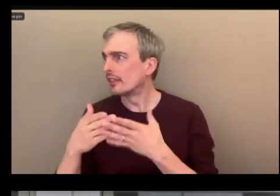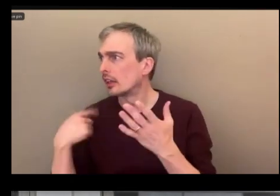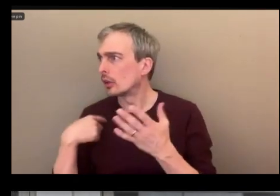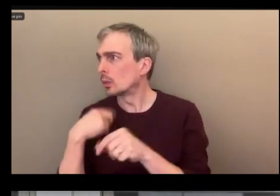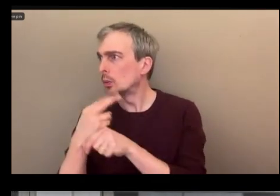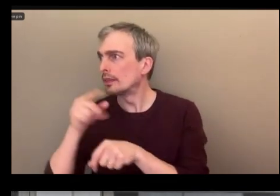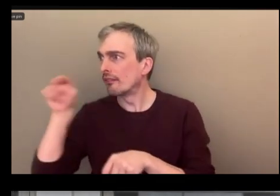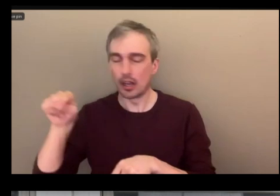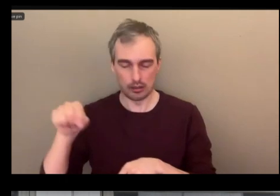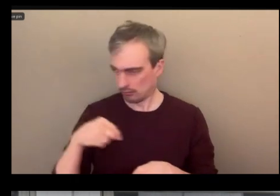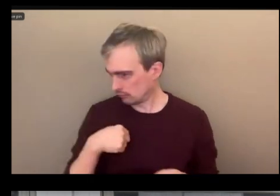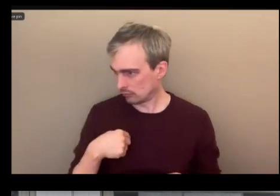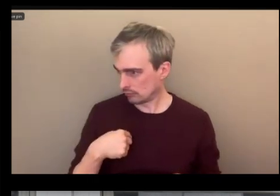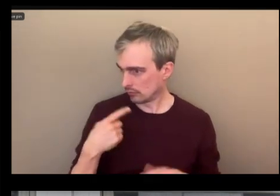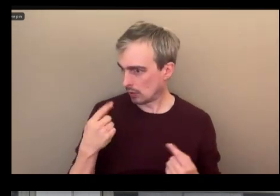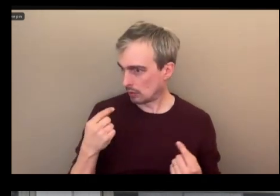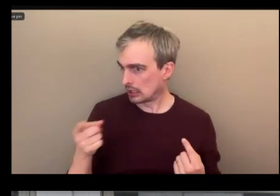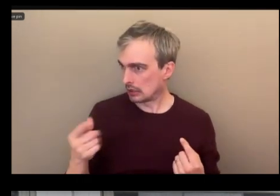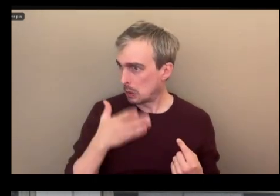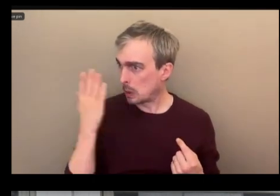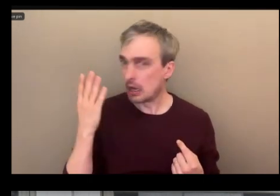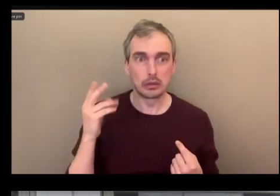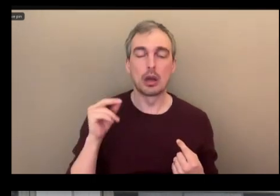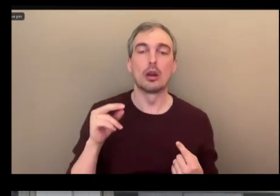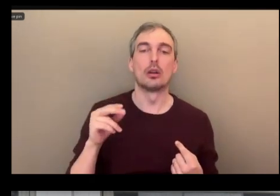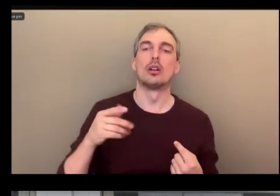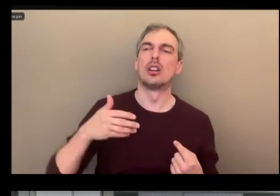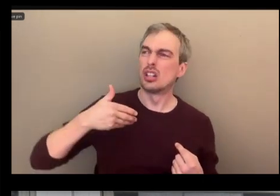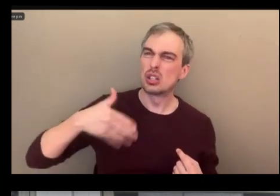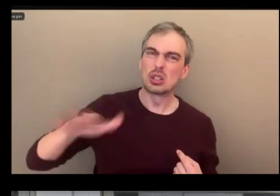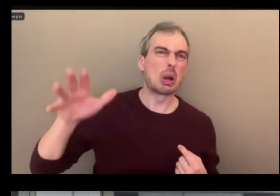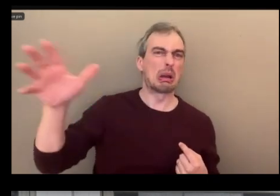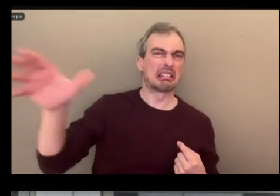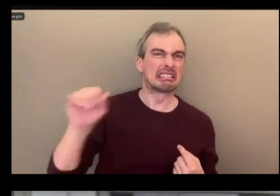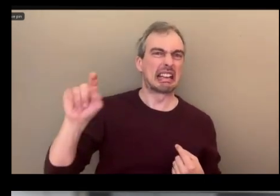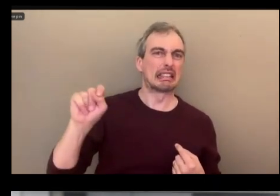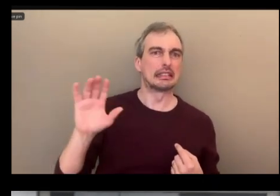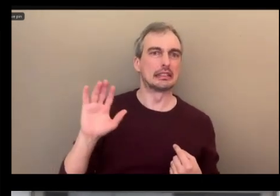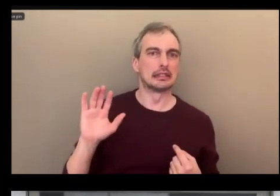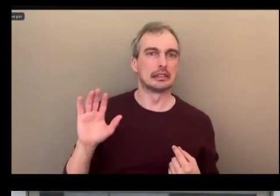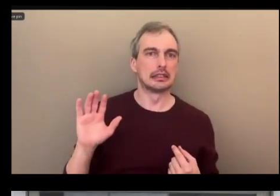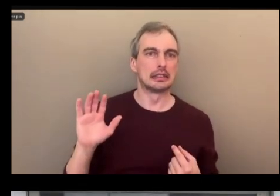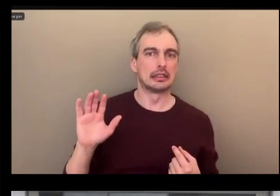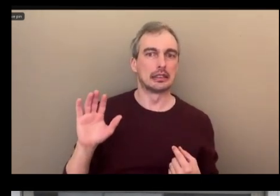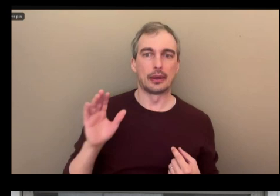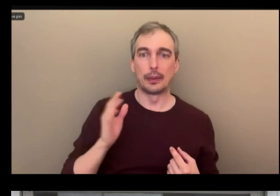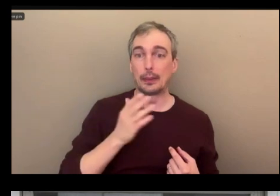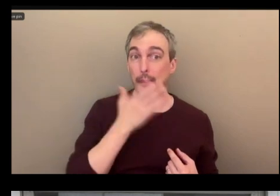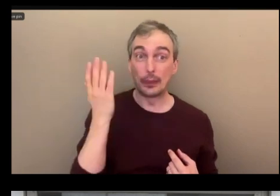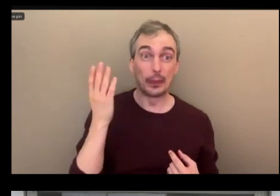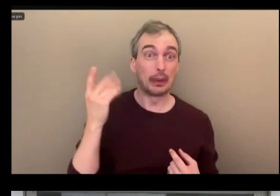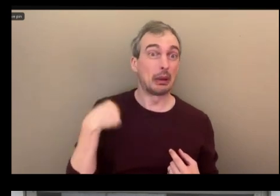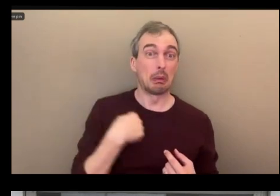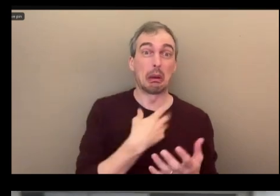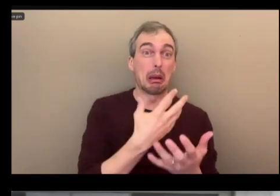I don't care about the budget. We'll find it. We're gonna figure out -- we're gonna beg, borrow, steal, we're gonna bring that piece of technology into our lab.